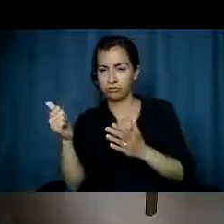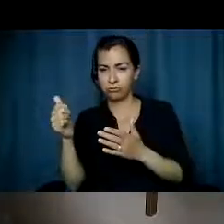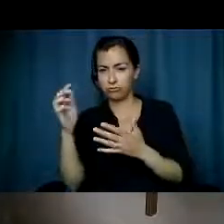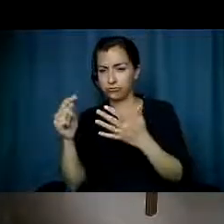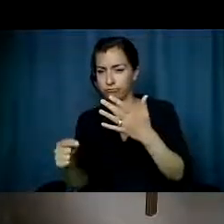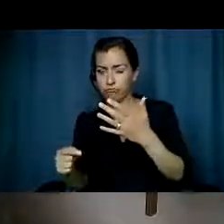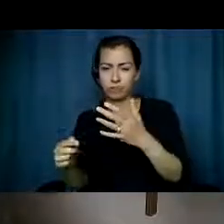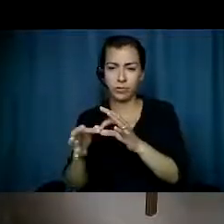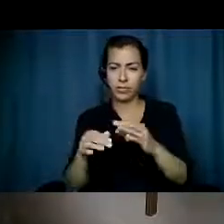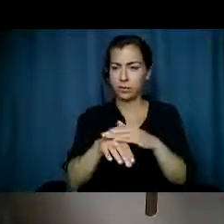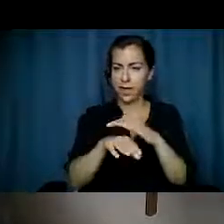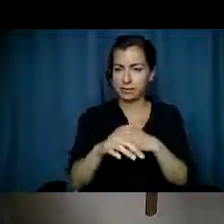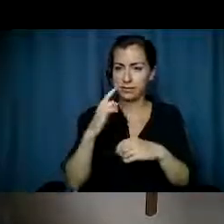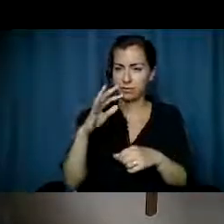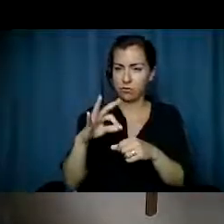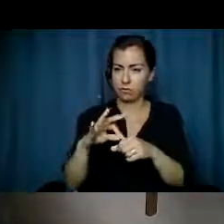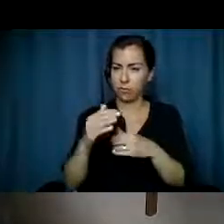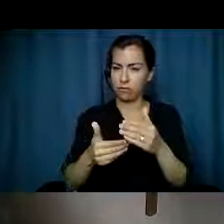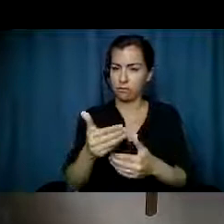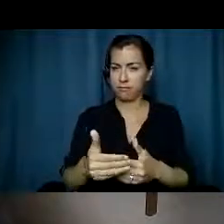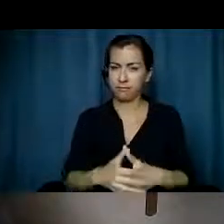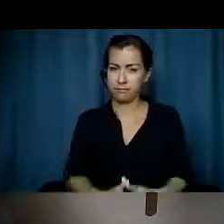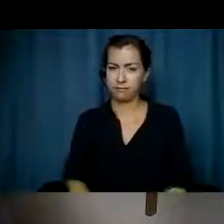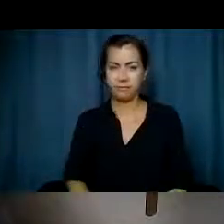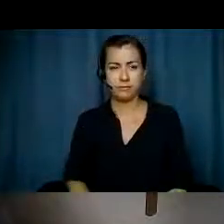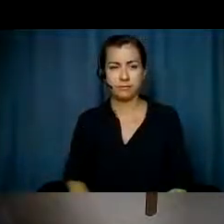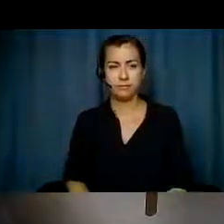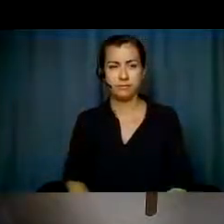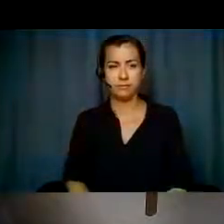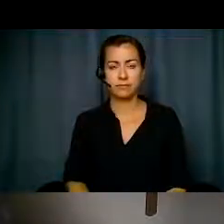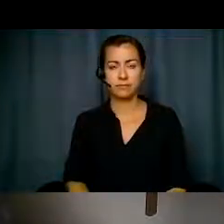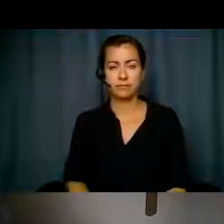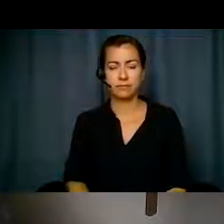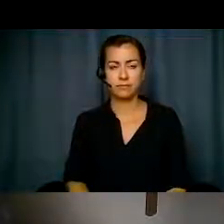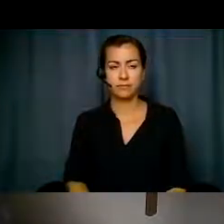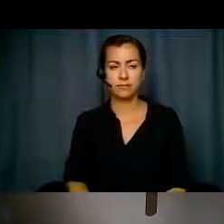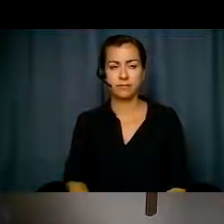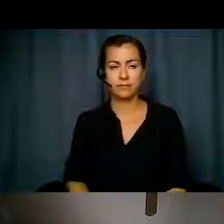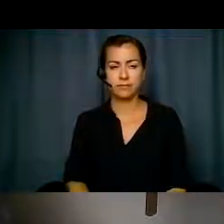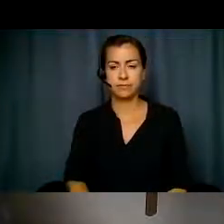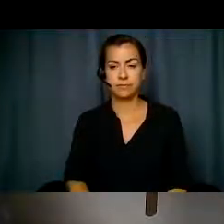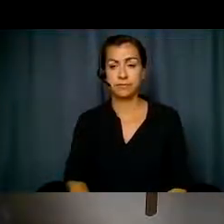My name is Ryley Newport. I'm the communications director at the Oregon Council on Developmental Disabilities. Phil, would you like to introduce